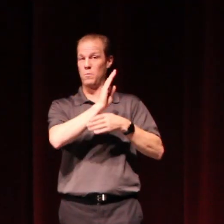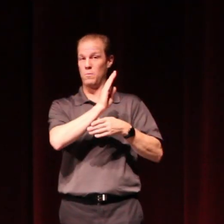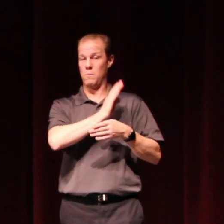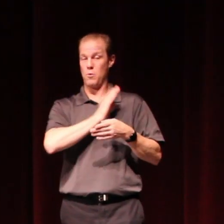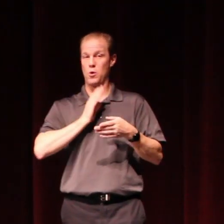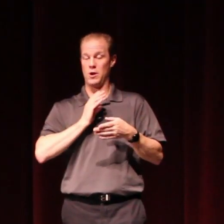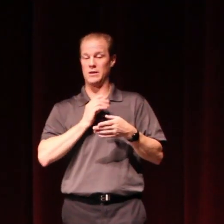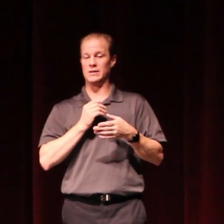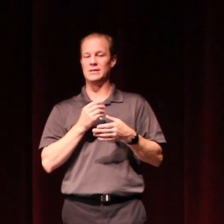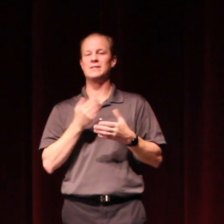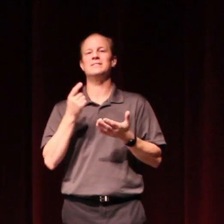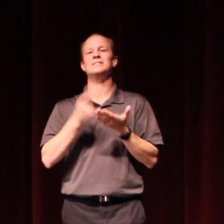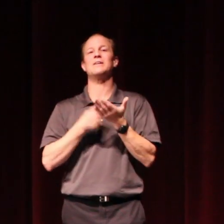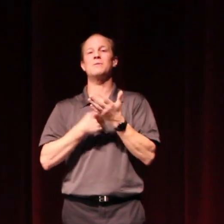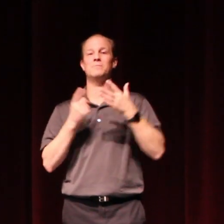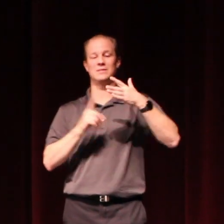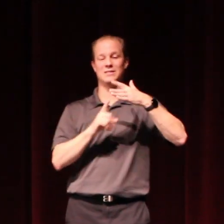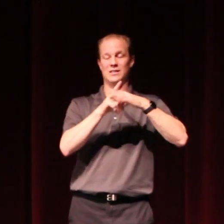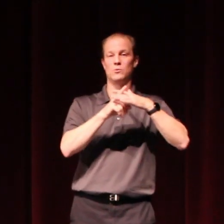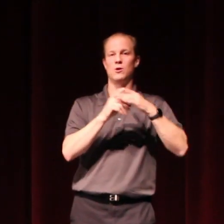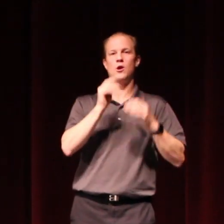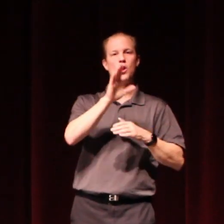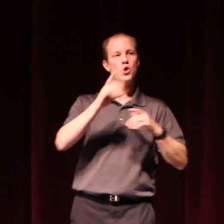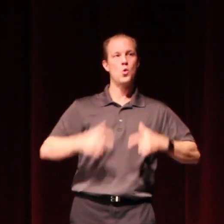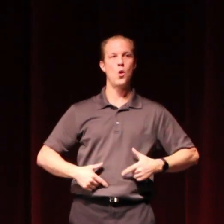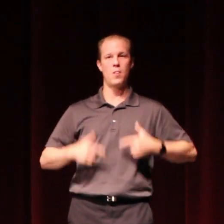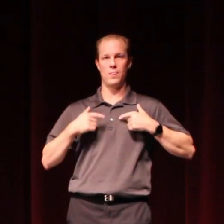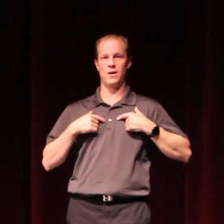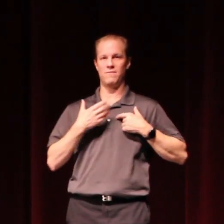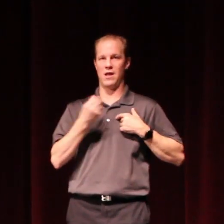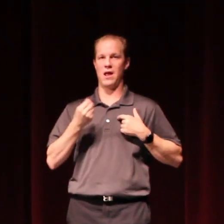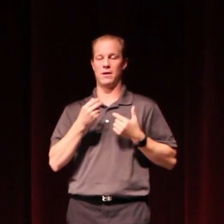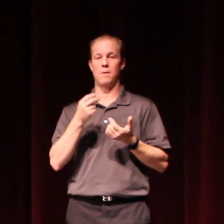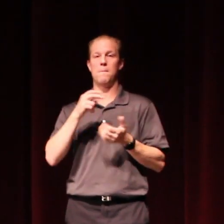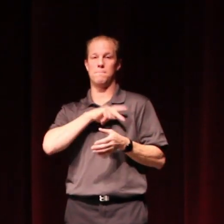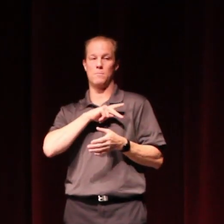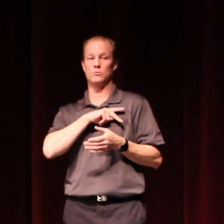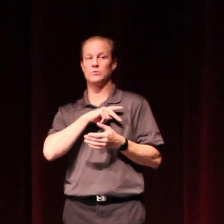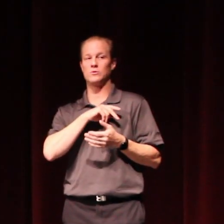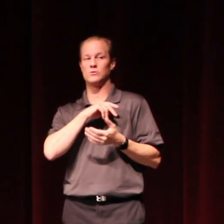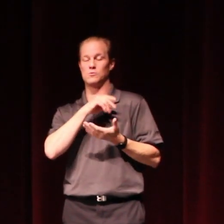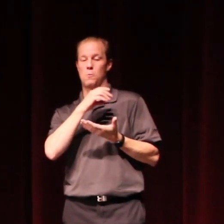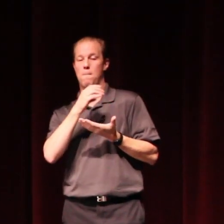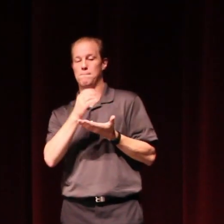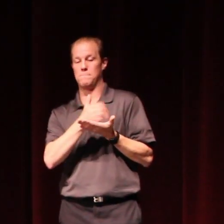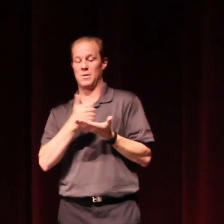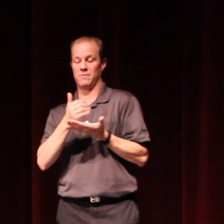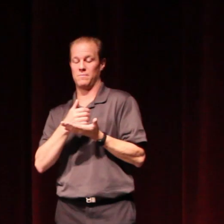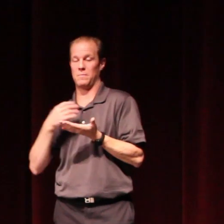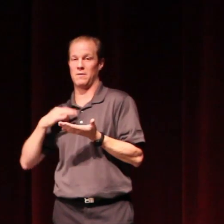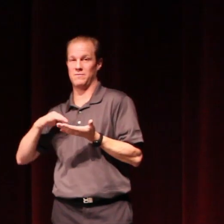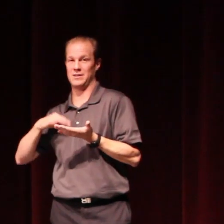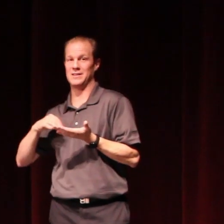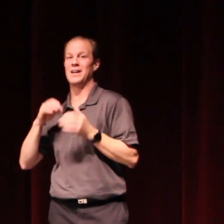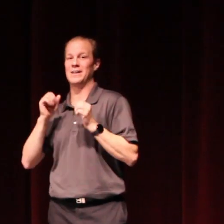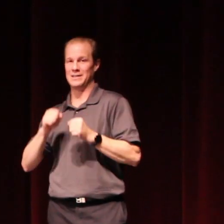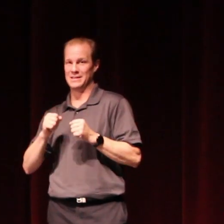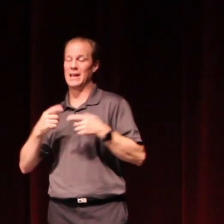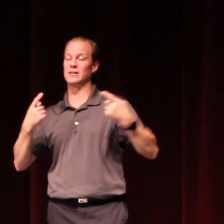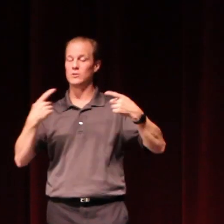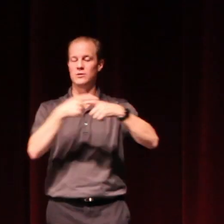your life and your personal benefit could cause conflict with the, and obviously you know there